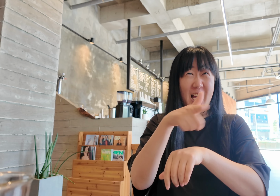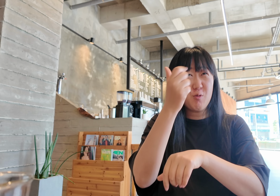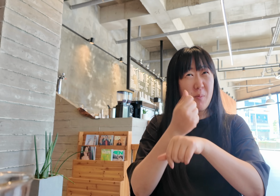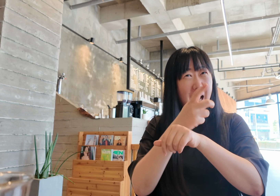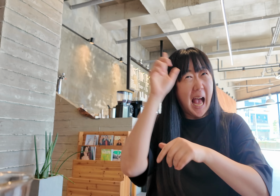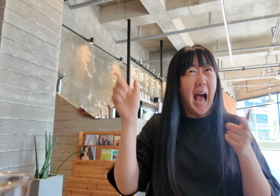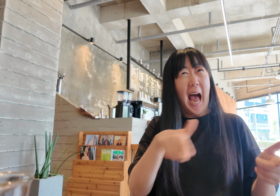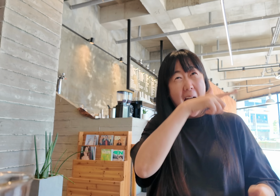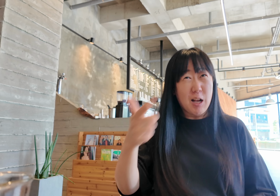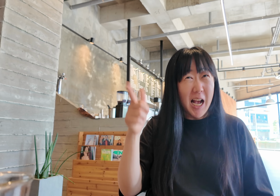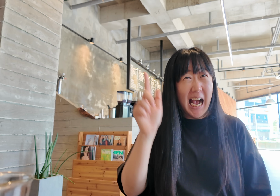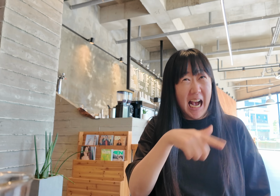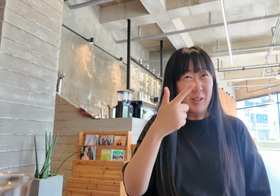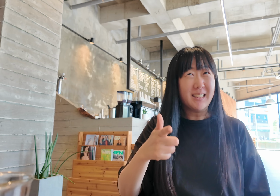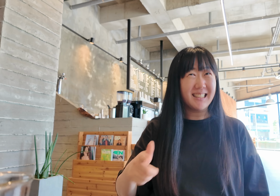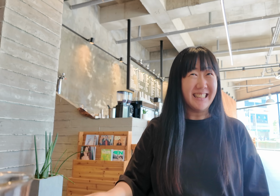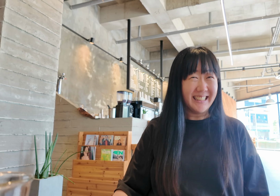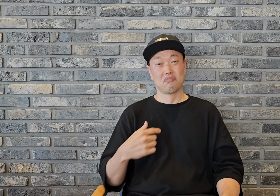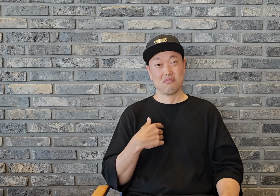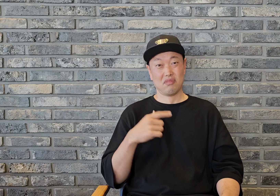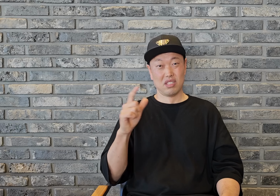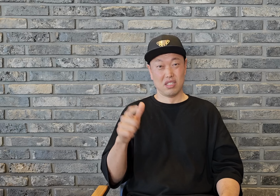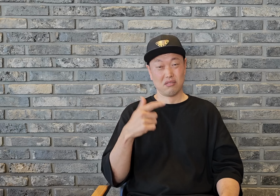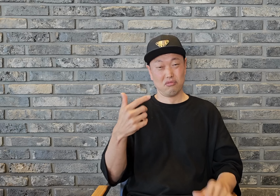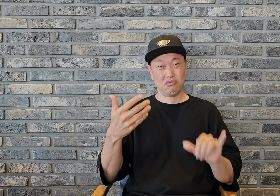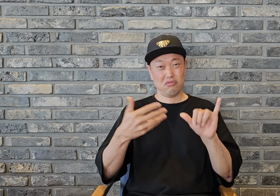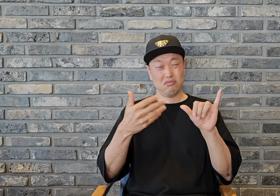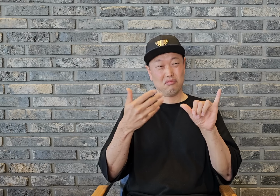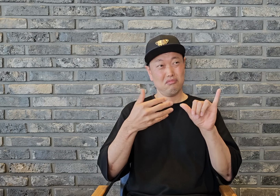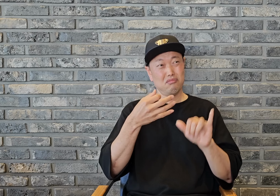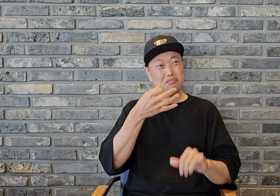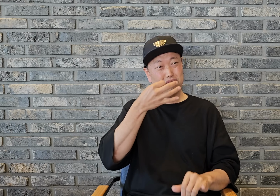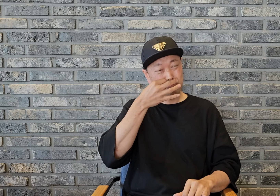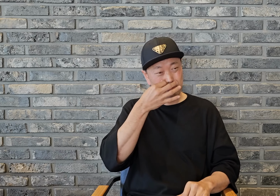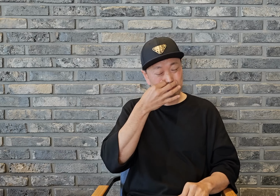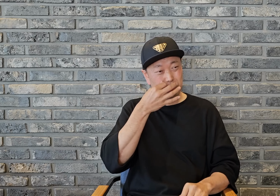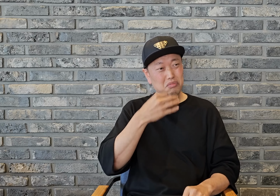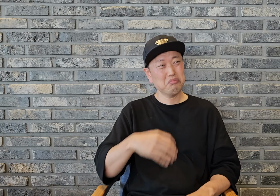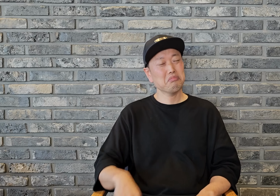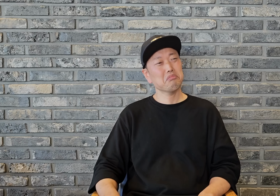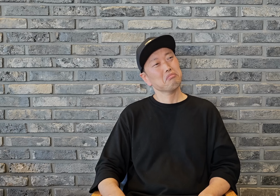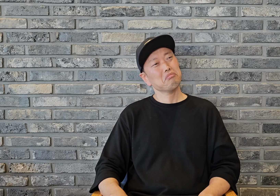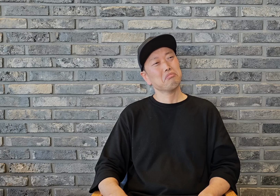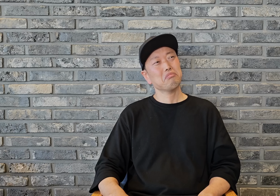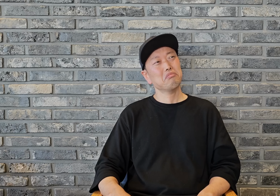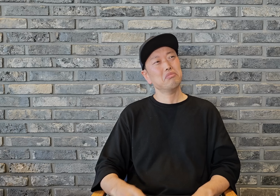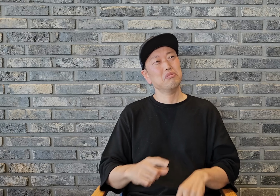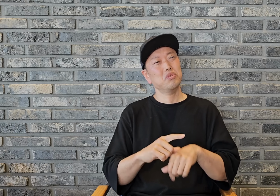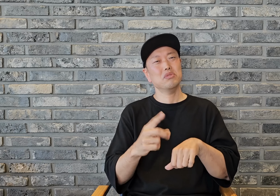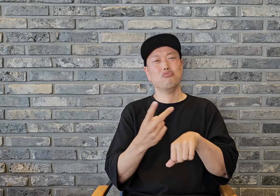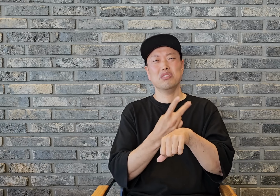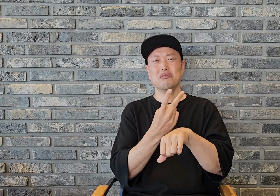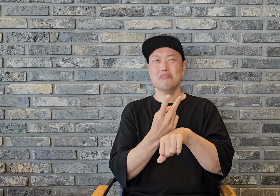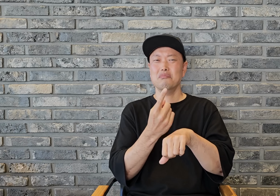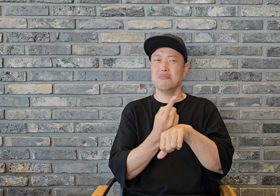What if you take it on a daily basis? I watch YouTube for about 2 hours a day.